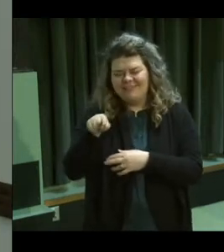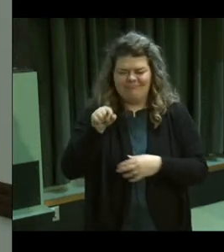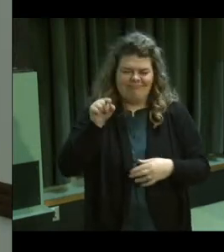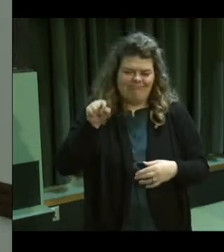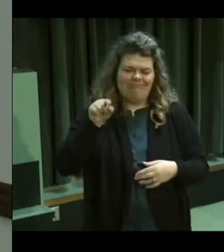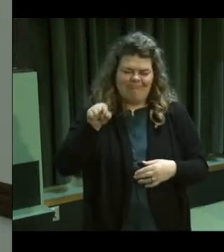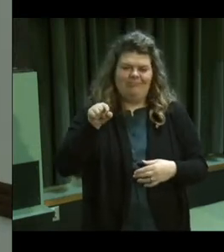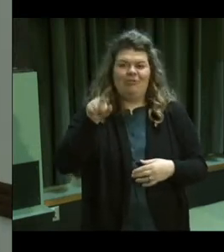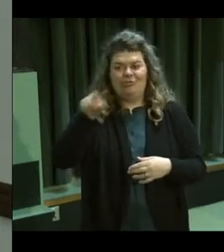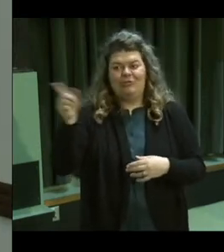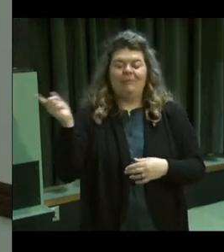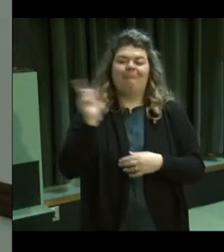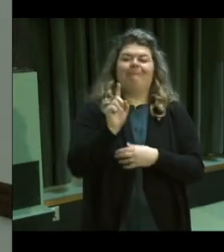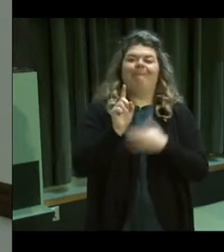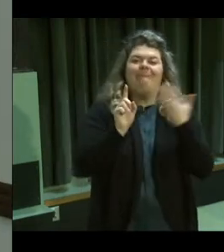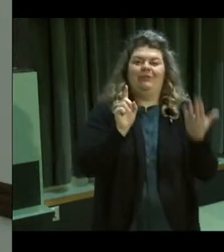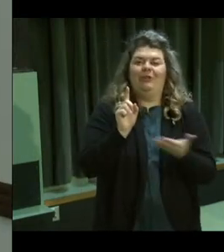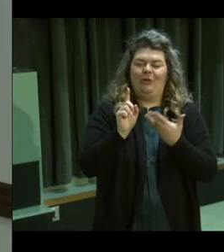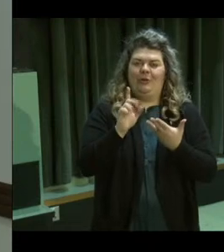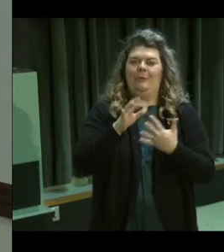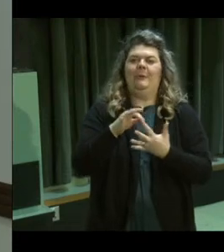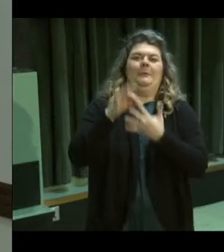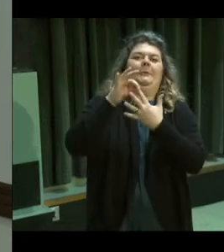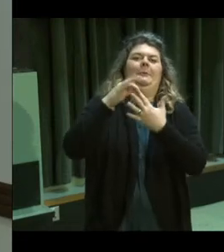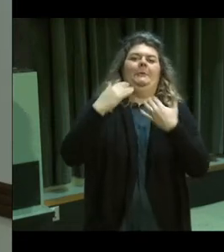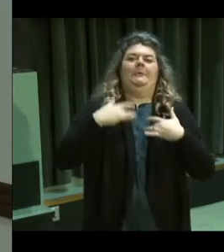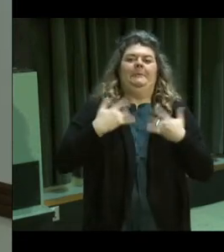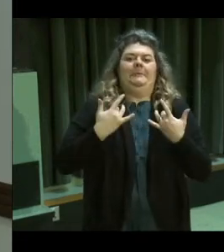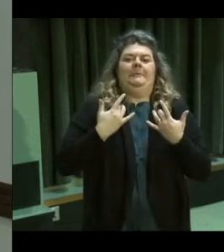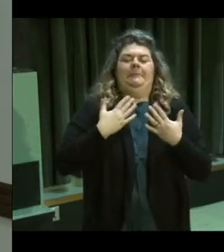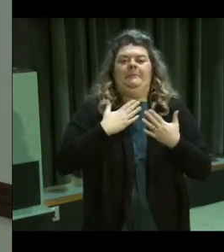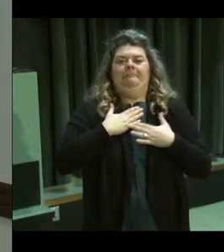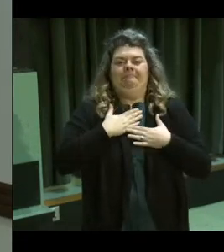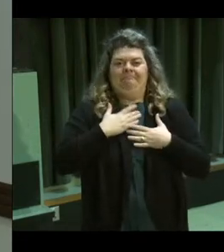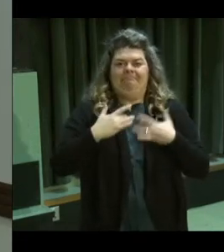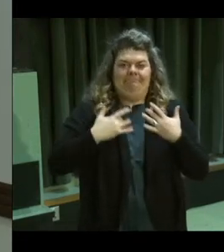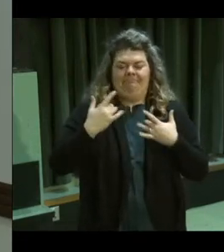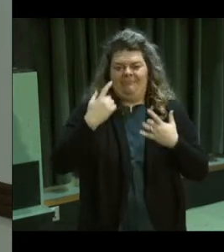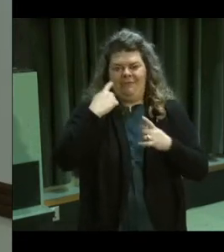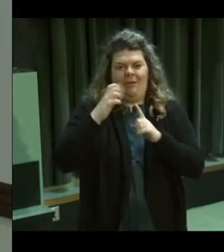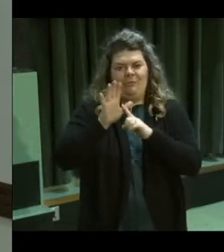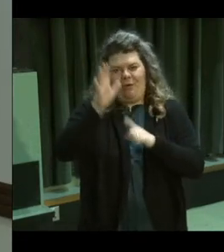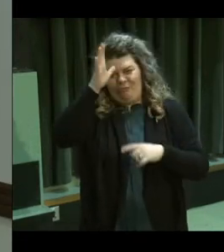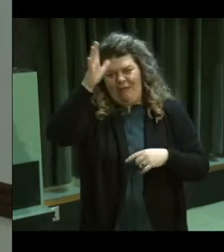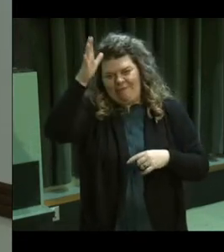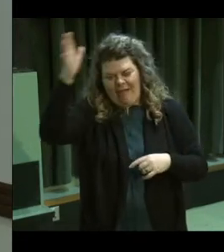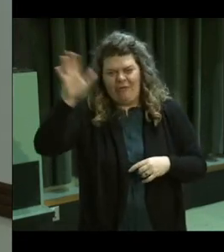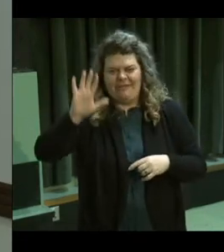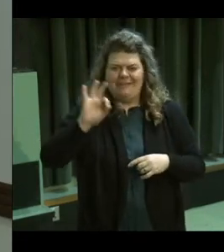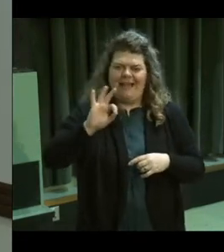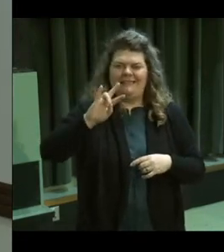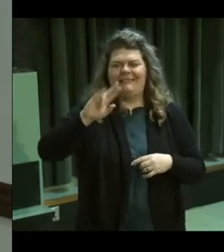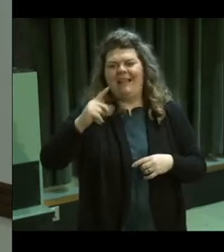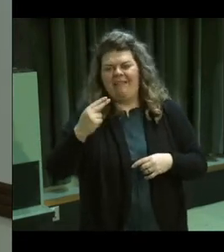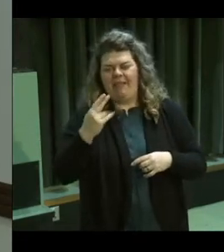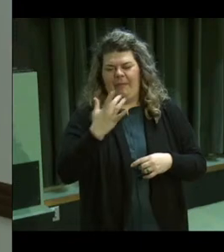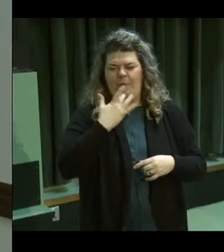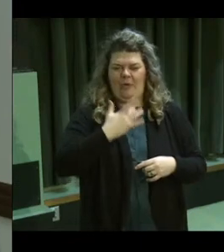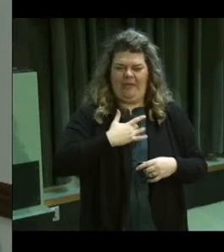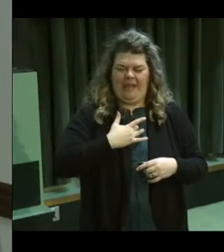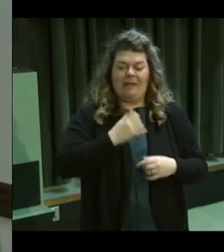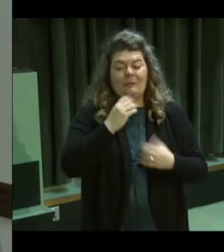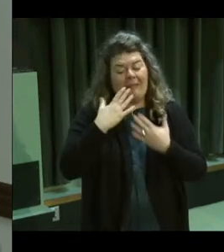making this an extra special